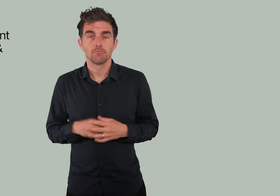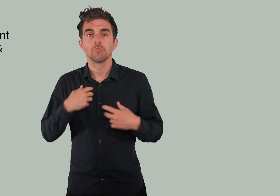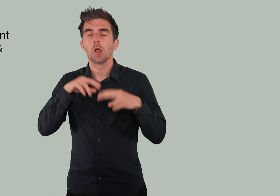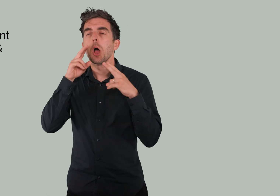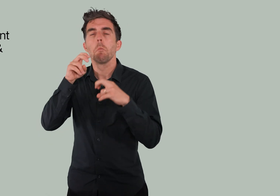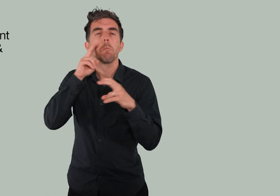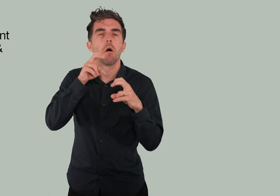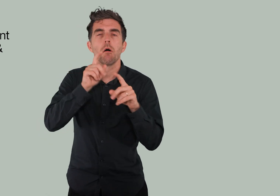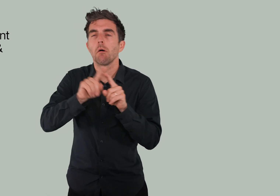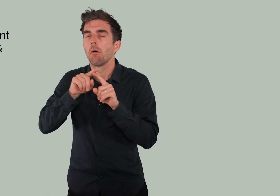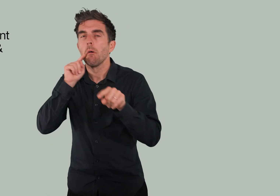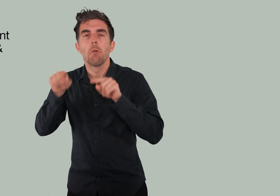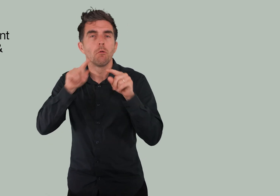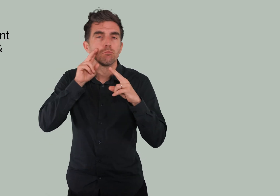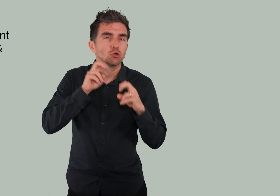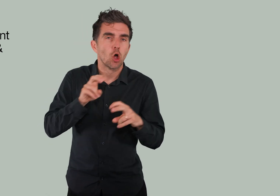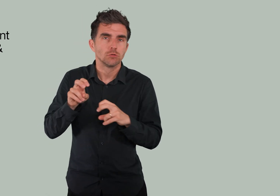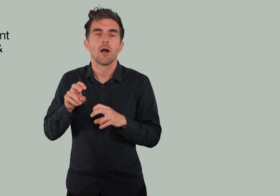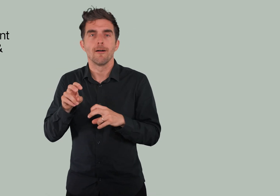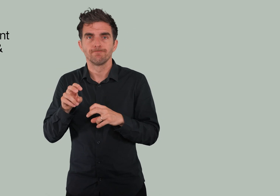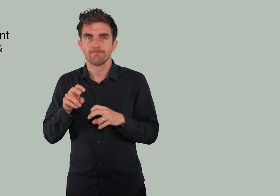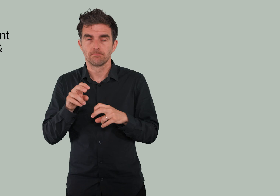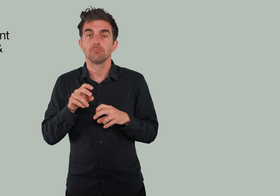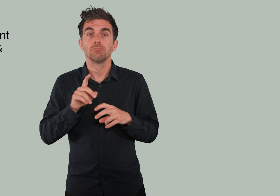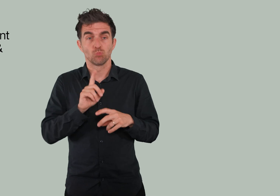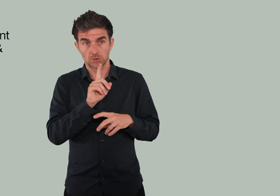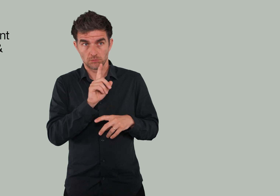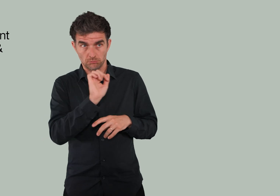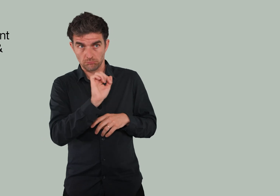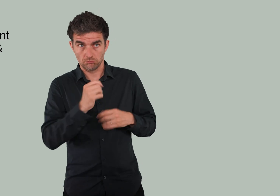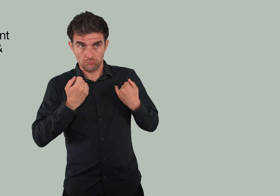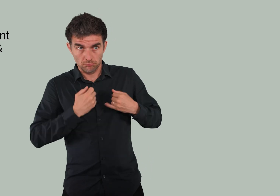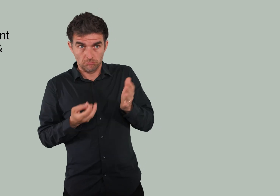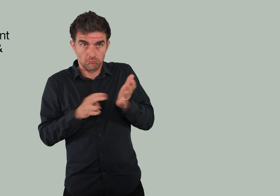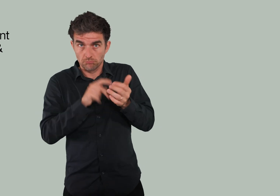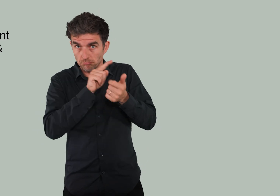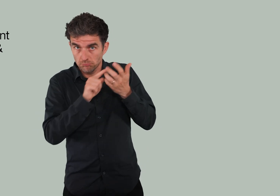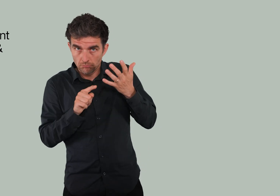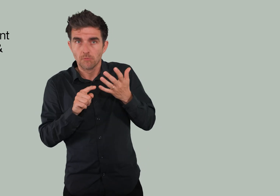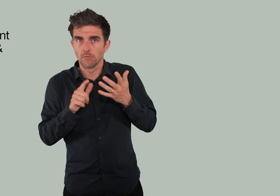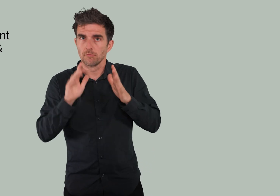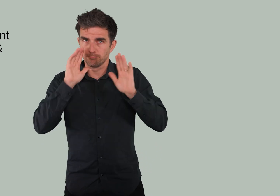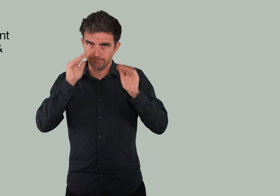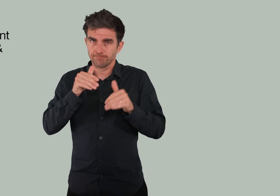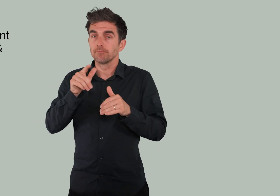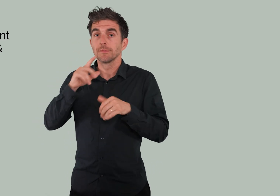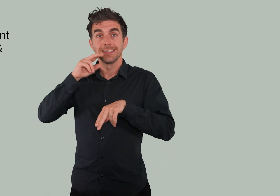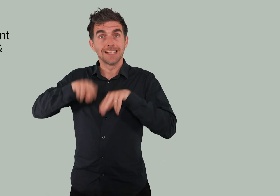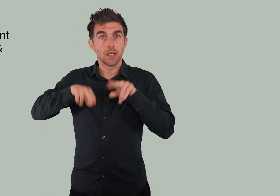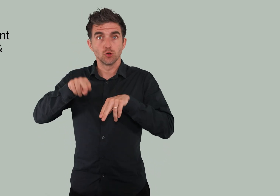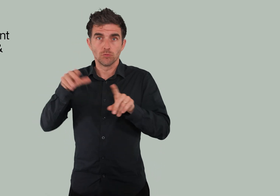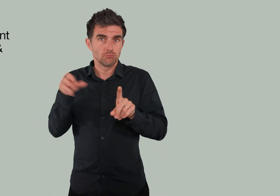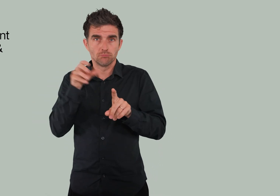Our exploratory research with condition focused assessors suggests that being